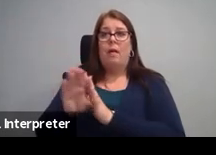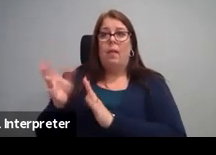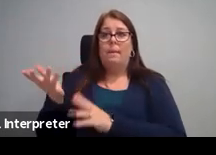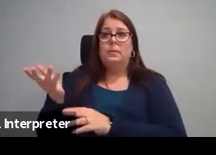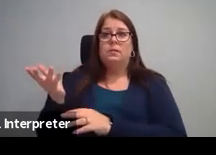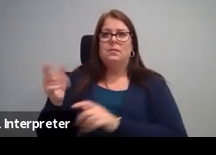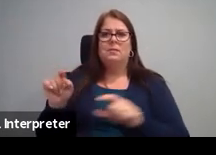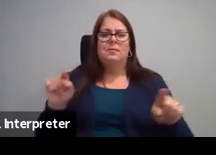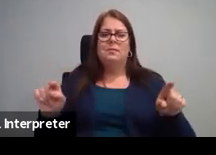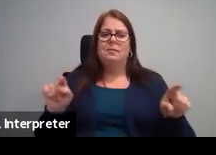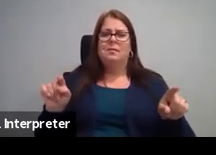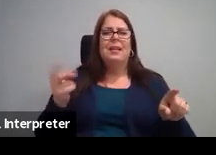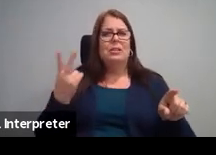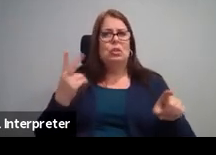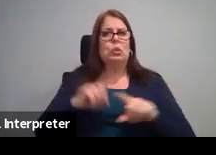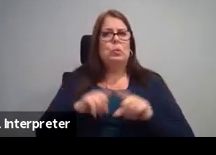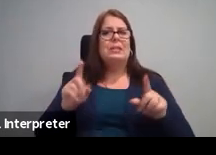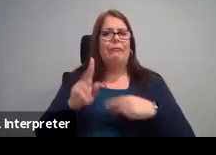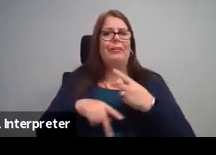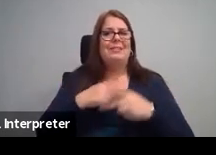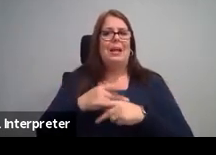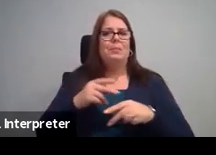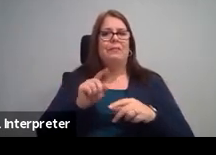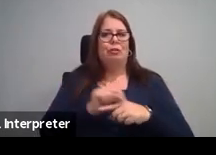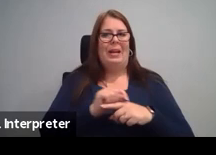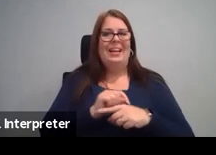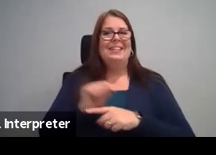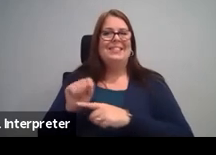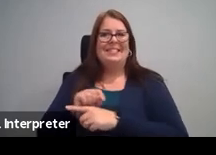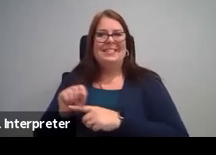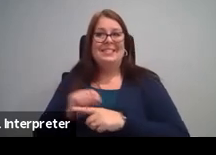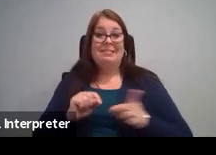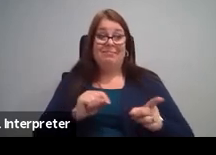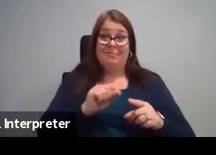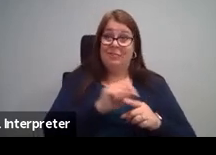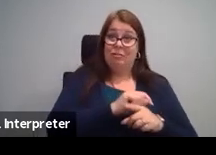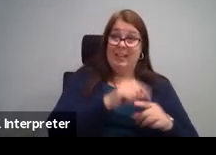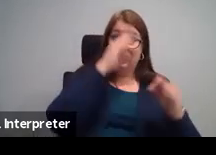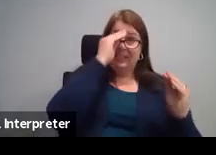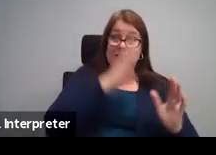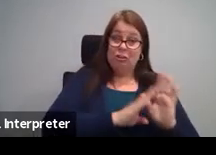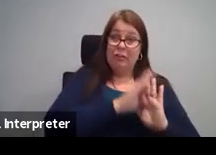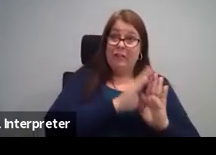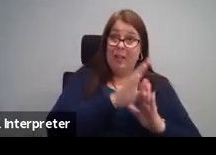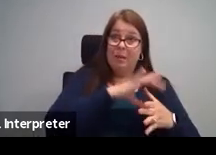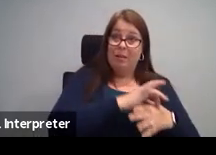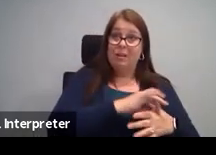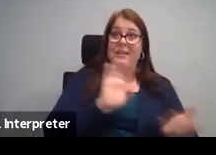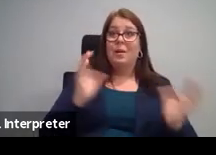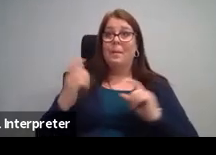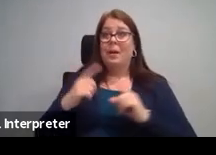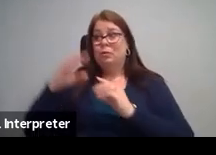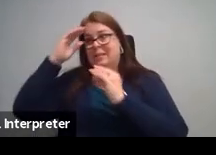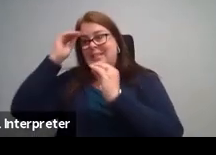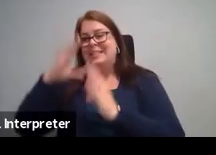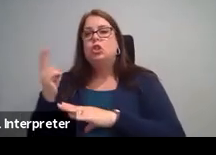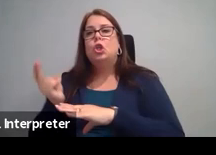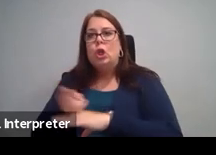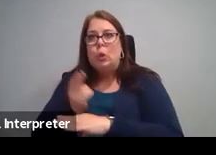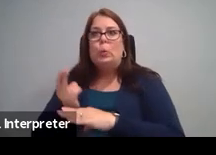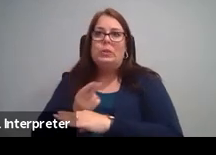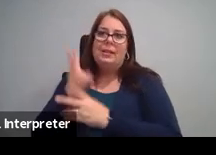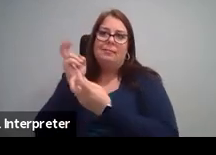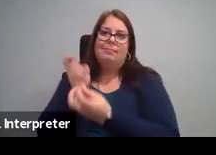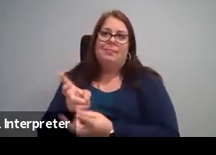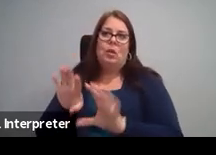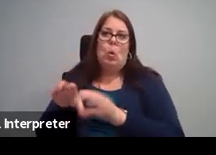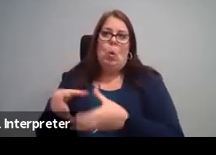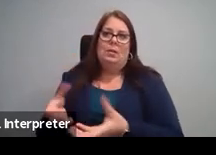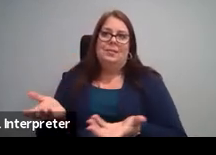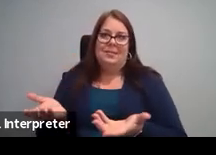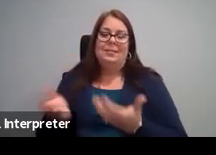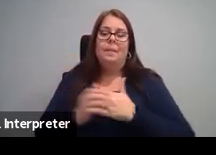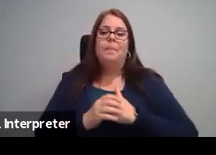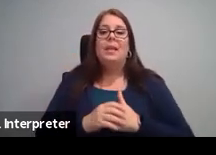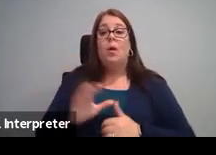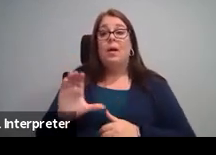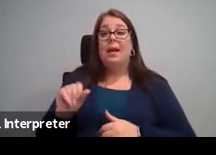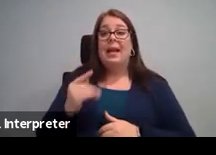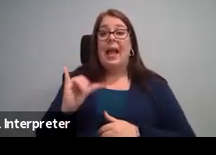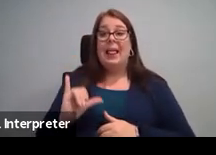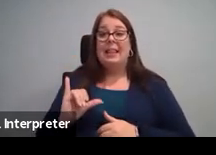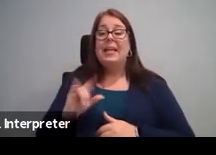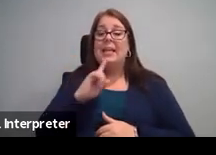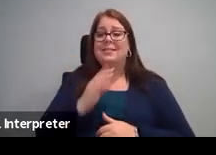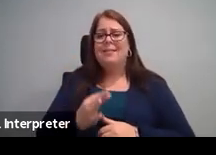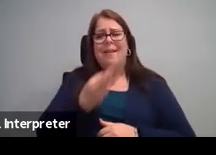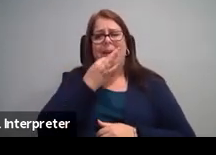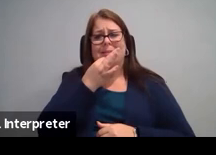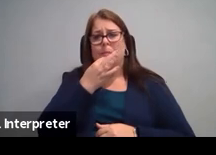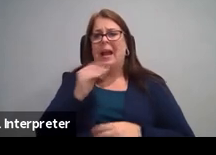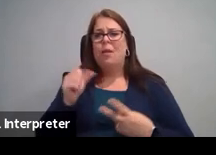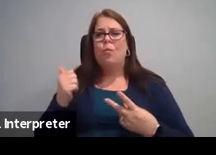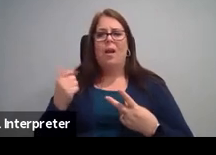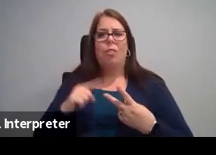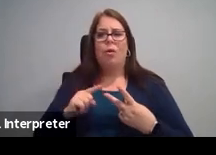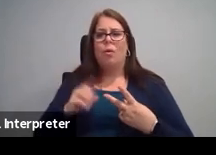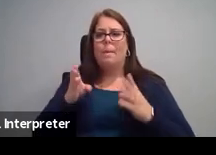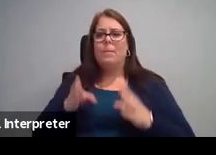Laurie Arnold: Types of really of training and, you know, and it like early on, it kind of became apparent that the lead teacher doesn't have to do all the design elements like let Kathy. Kathy is the expert. And we actually have two people in our county office who are have some expertise in that area.